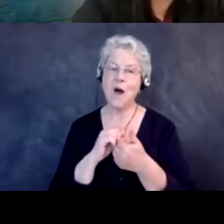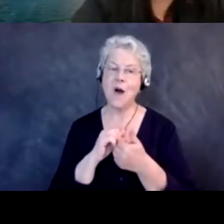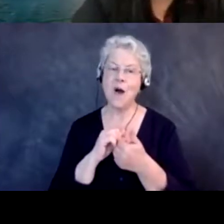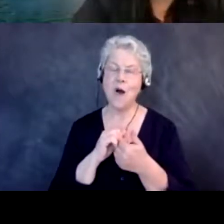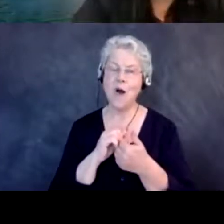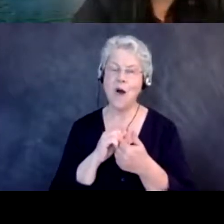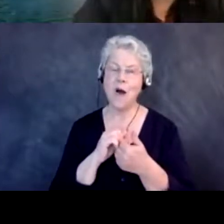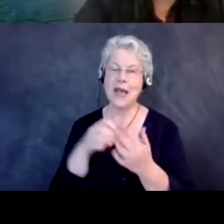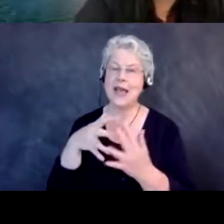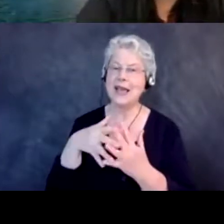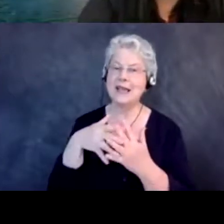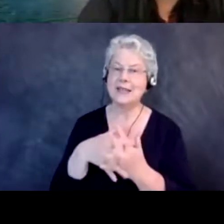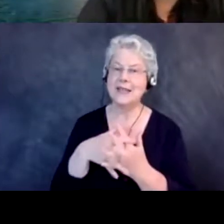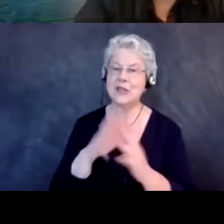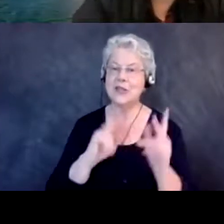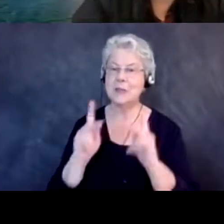is Indigenous planning different than other planning?